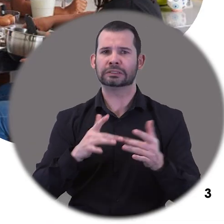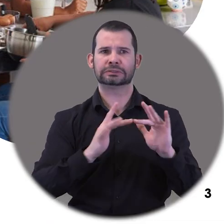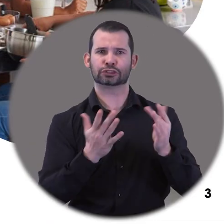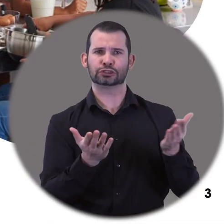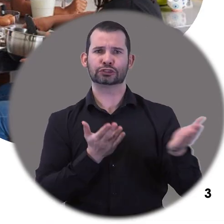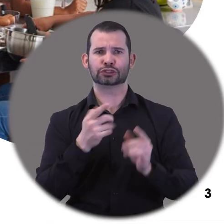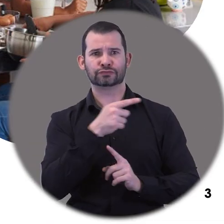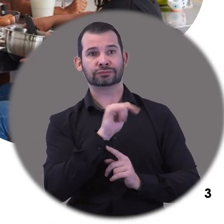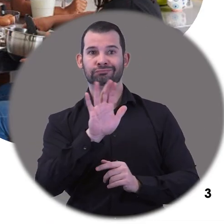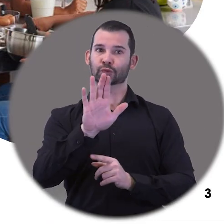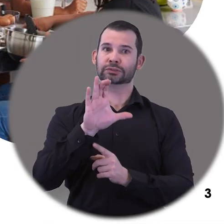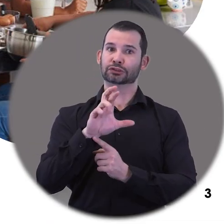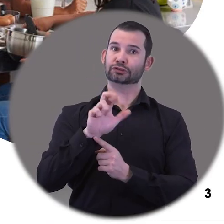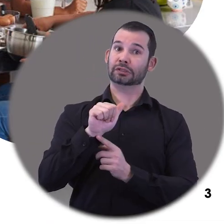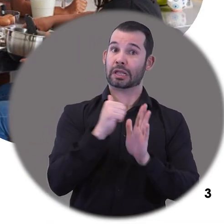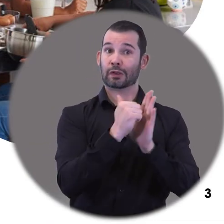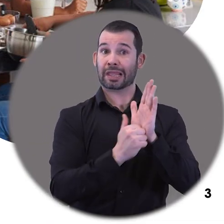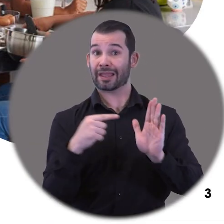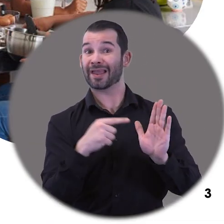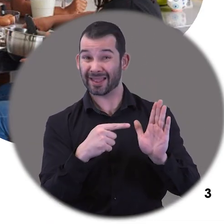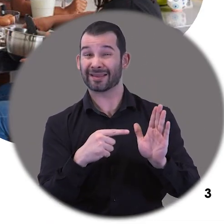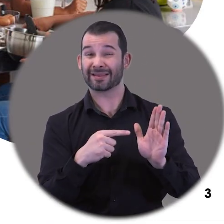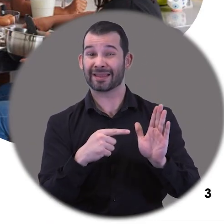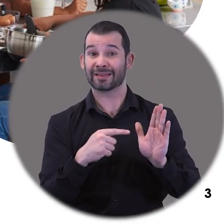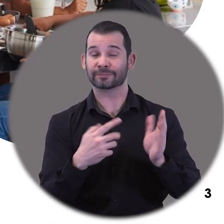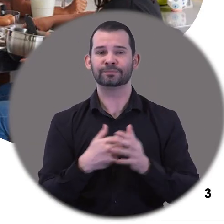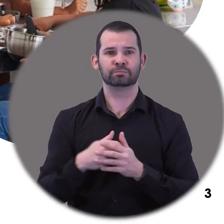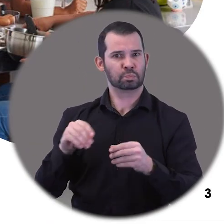and digital services like your CRA account,